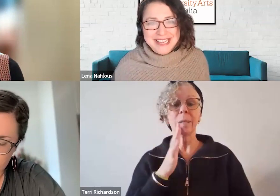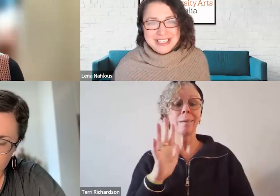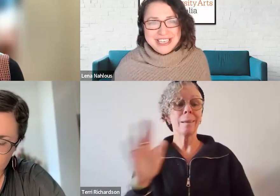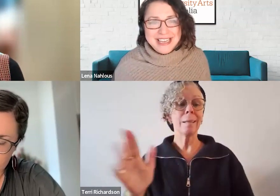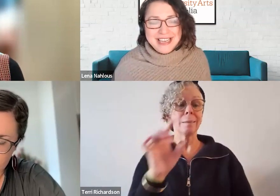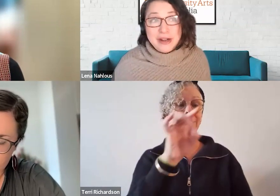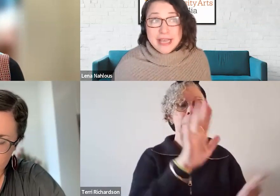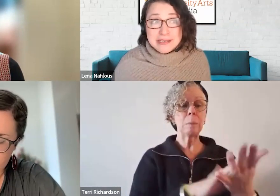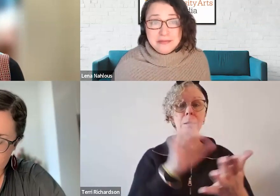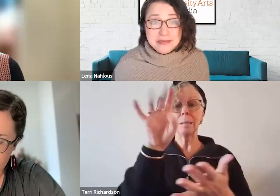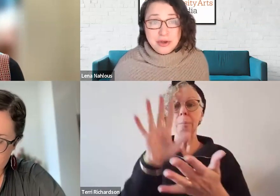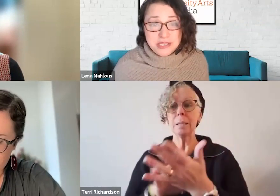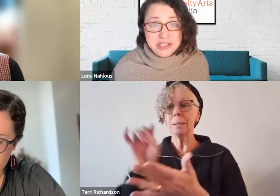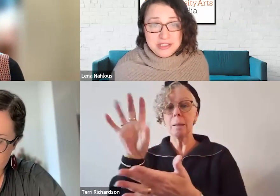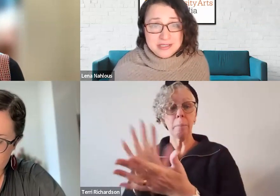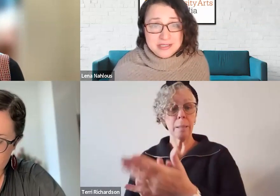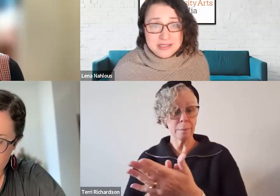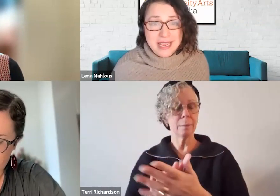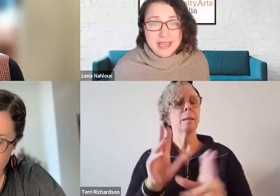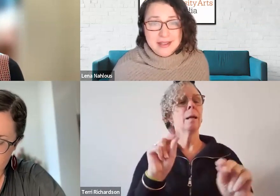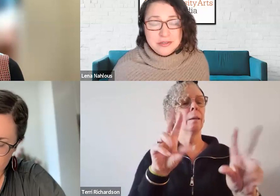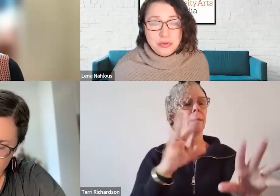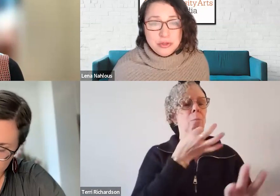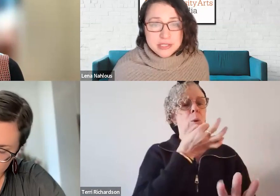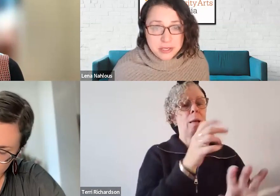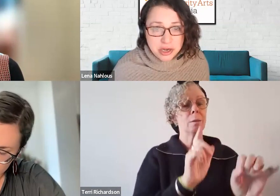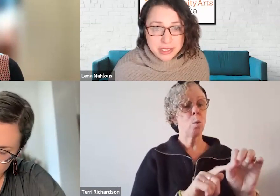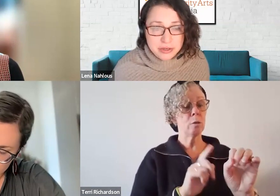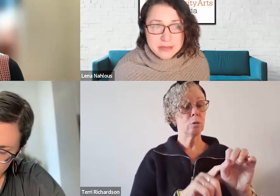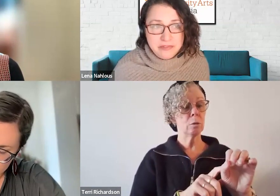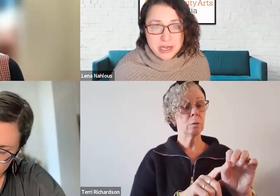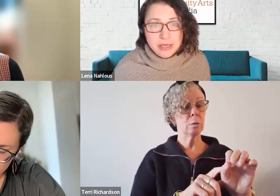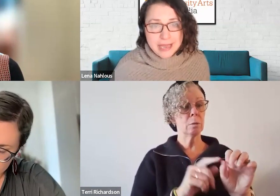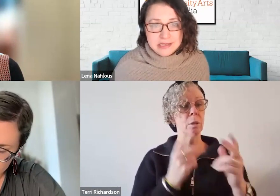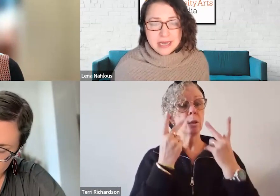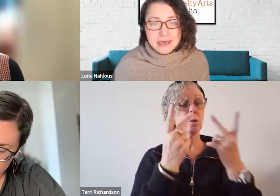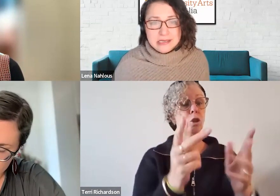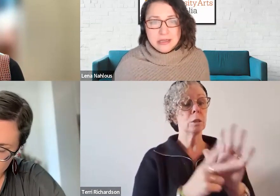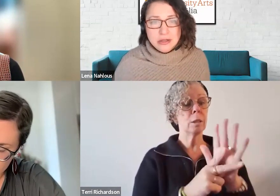Then I'll ask them some questions. And we'll also be showing you some video case studies along the way.